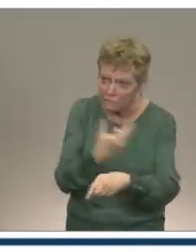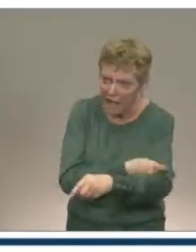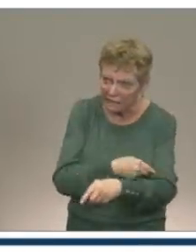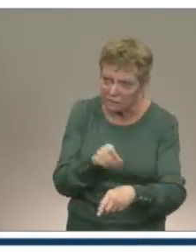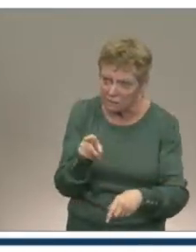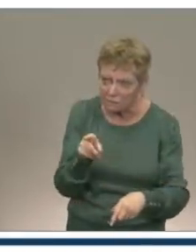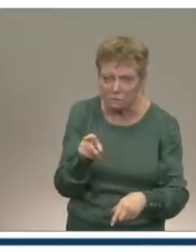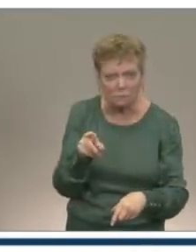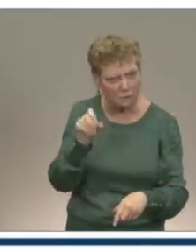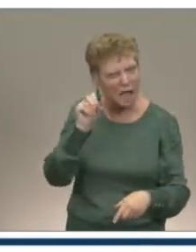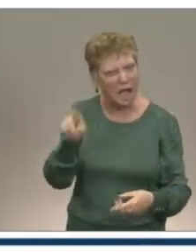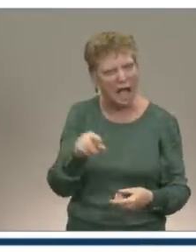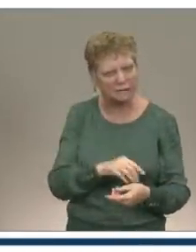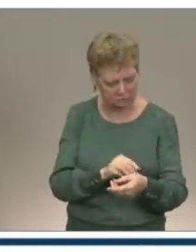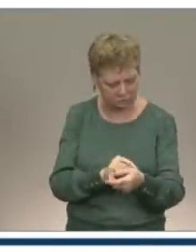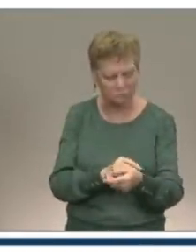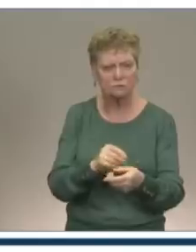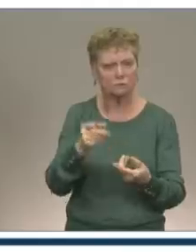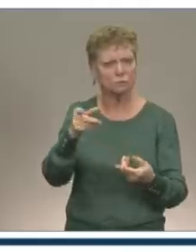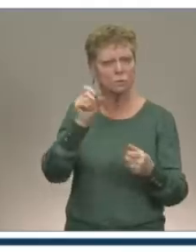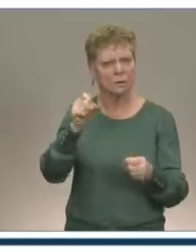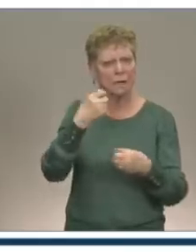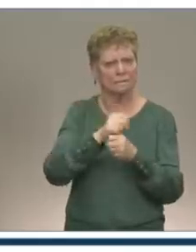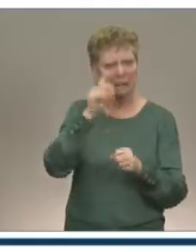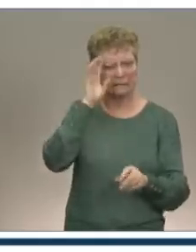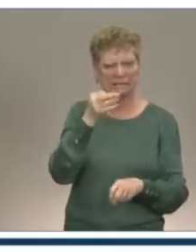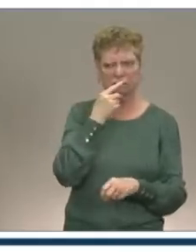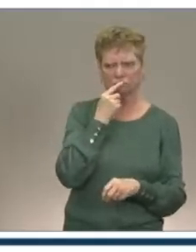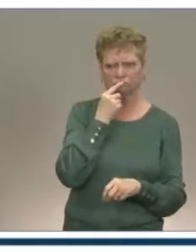certainly you should be comfortable making the choice about i'm going to i'm going to go seek